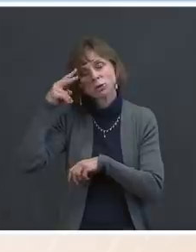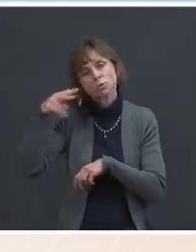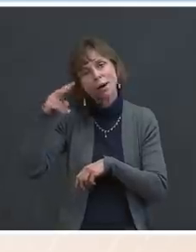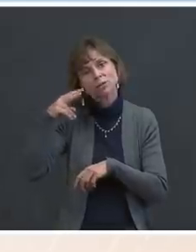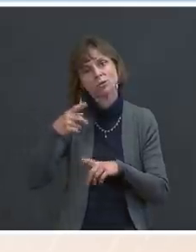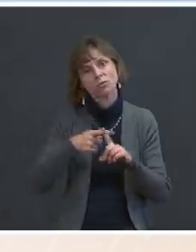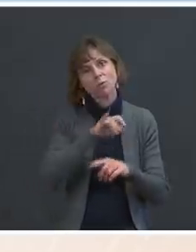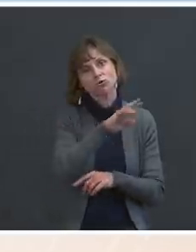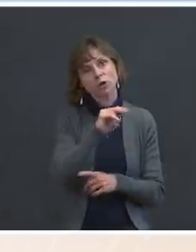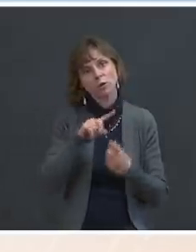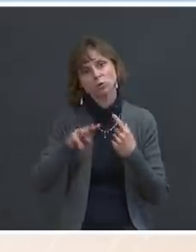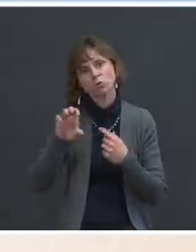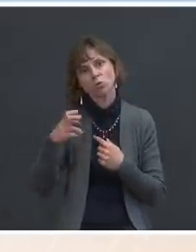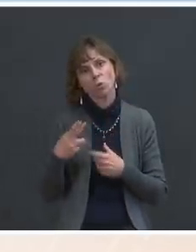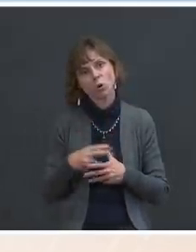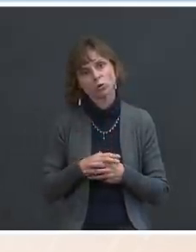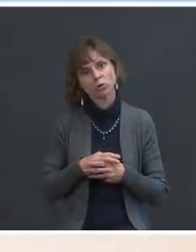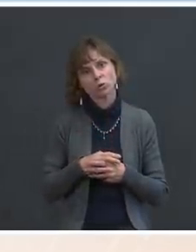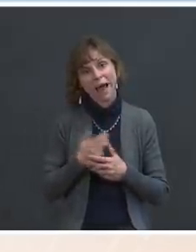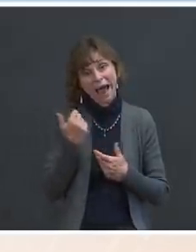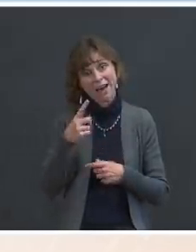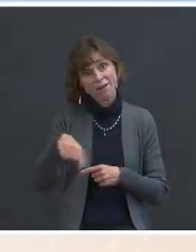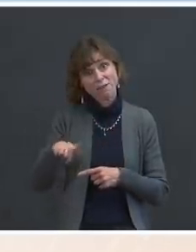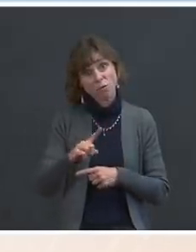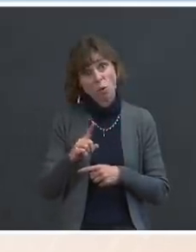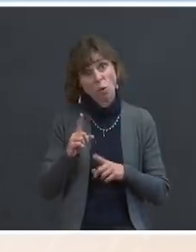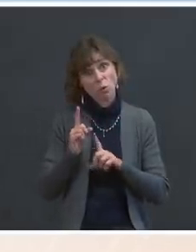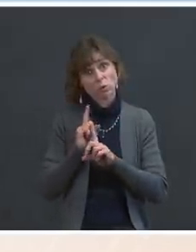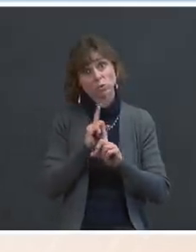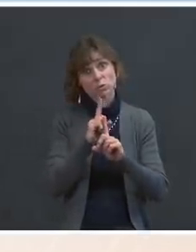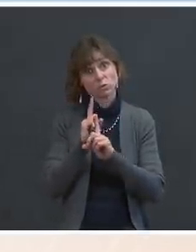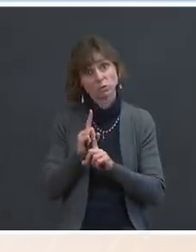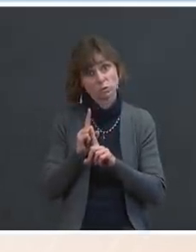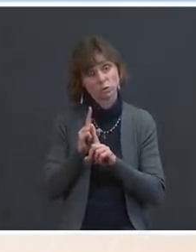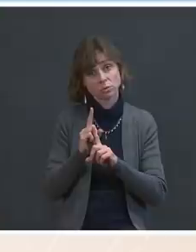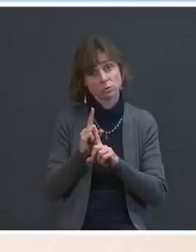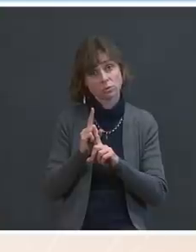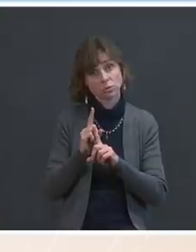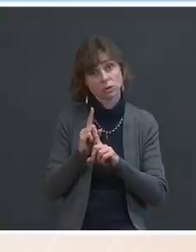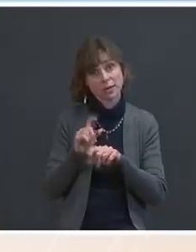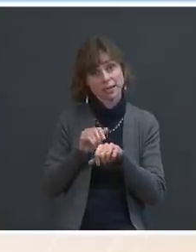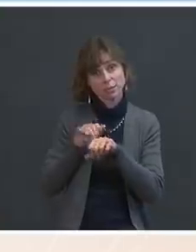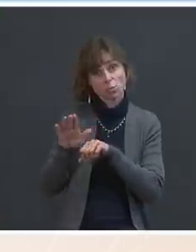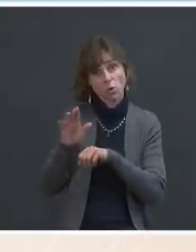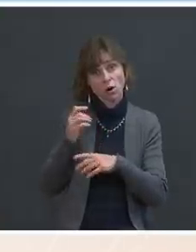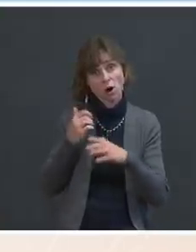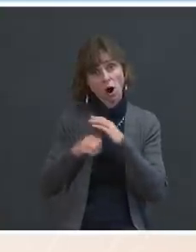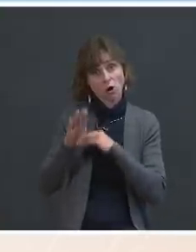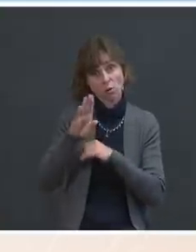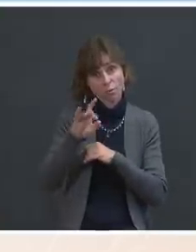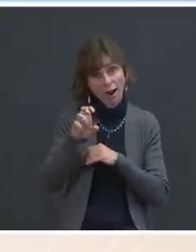Were any of those unaccompanied minors deported under the Biden administration? Ms. Psaki: I know that CBP provides numbers and data